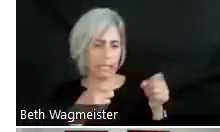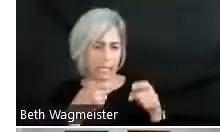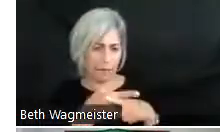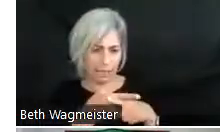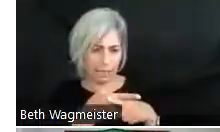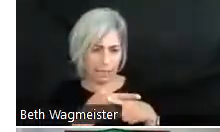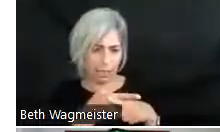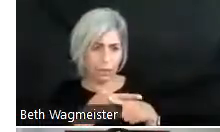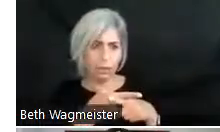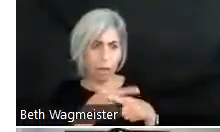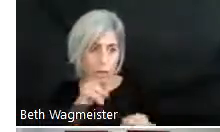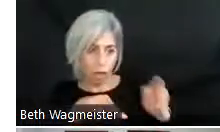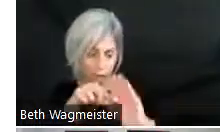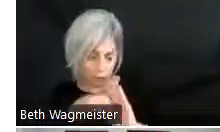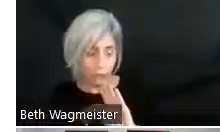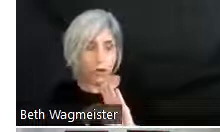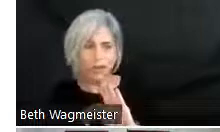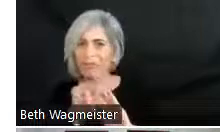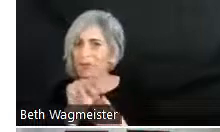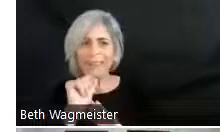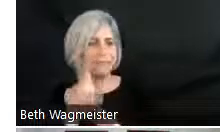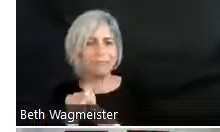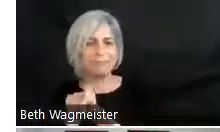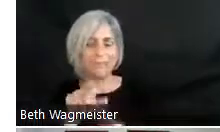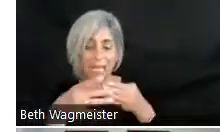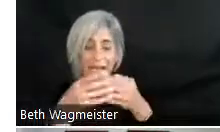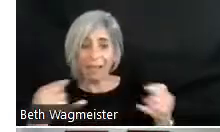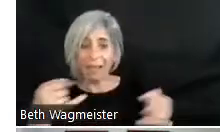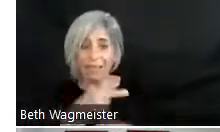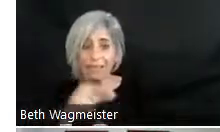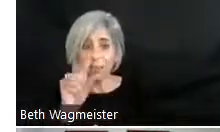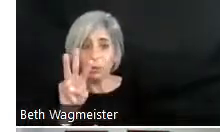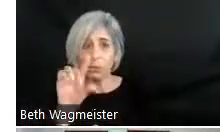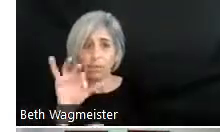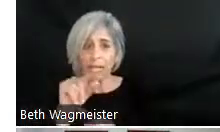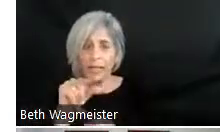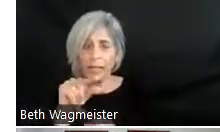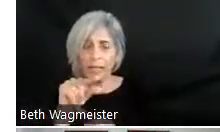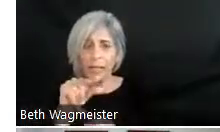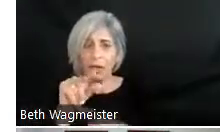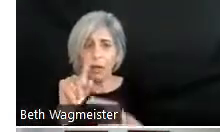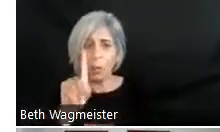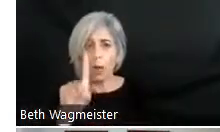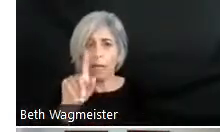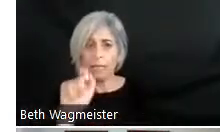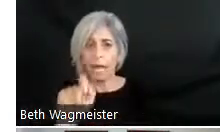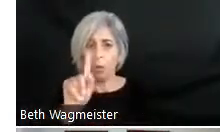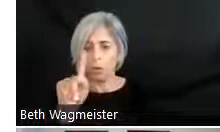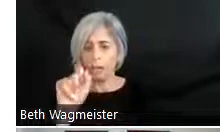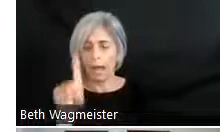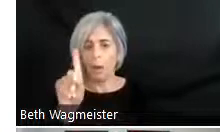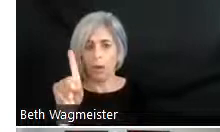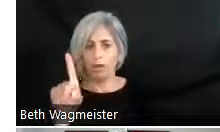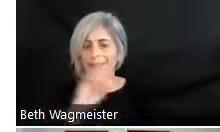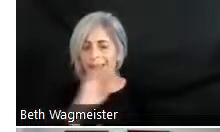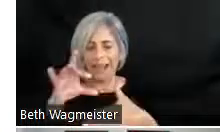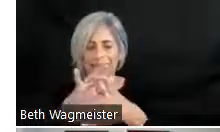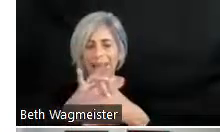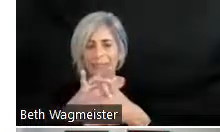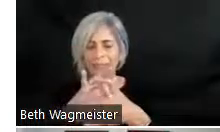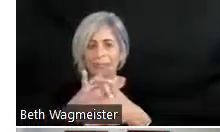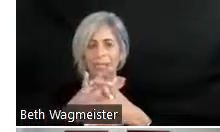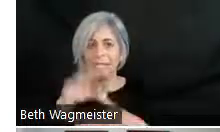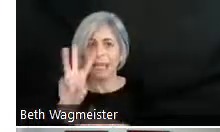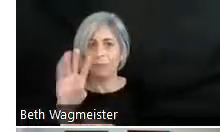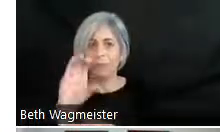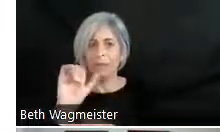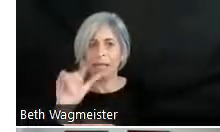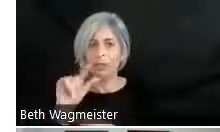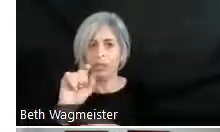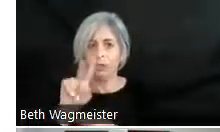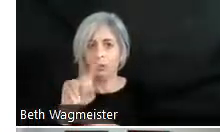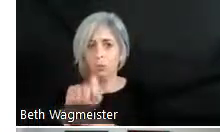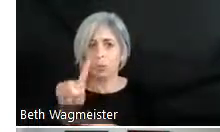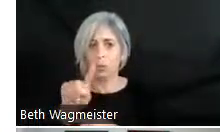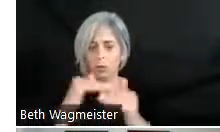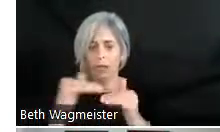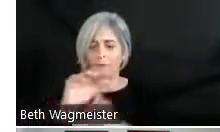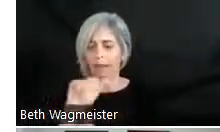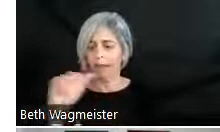look no further. Guidelines in the WCAG, 1.1.1 non text content. WCAG level 2.1 level AA. This is ambiguous